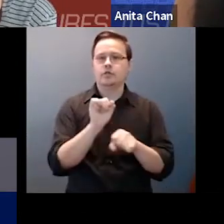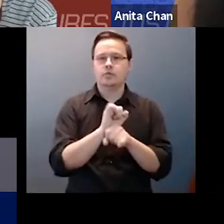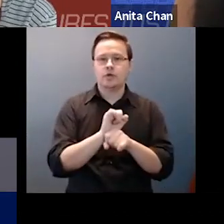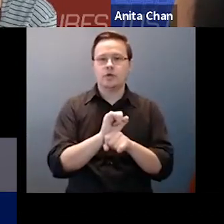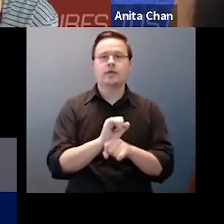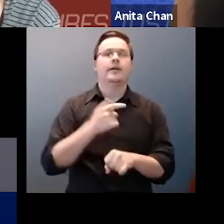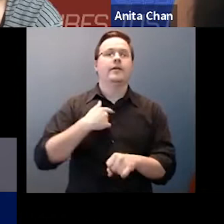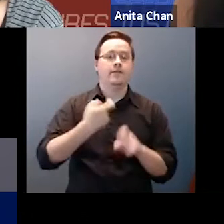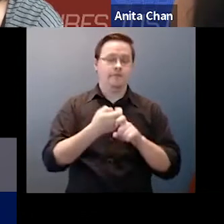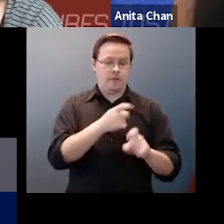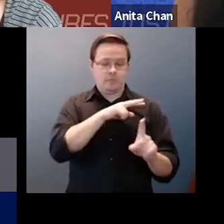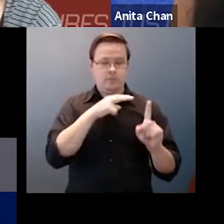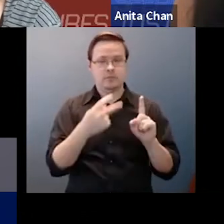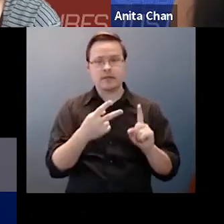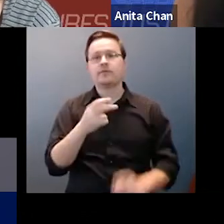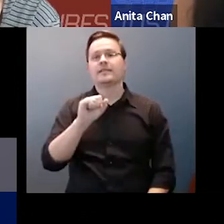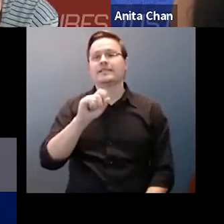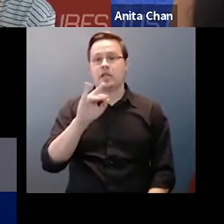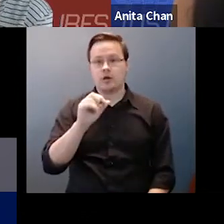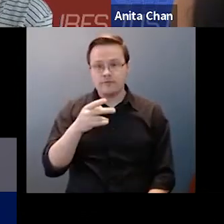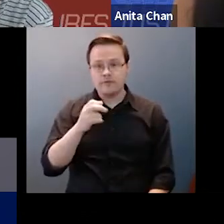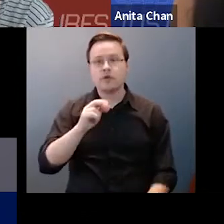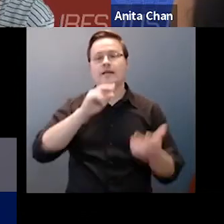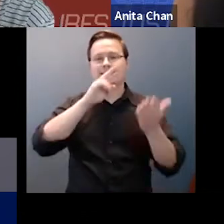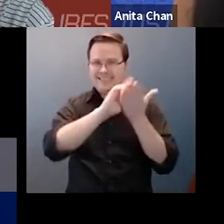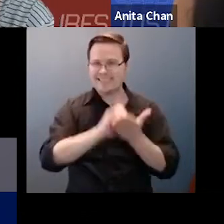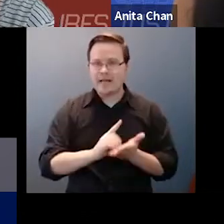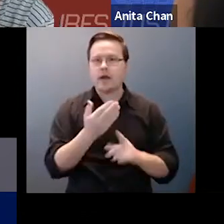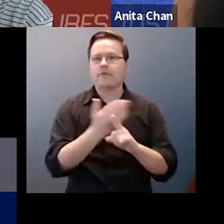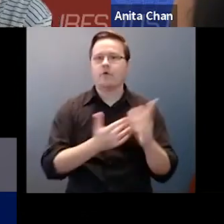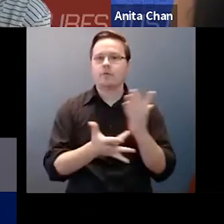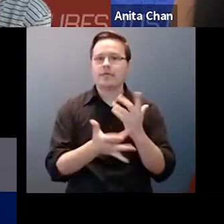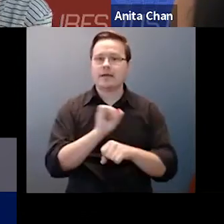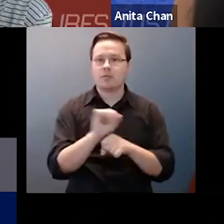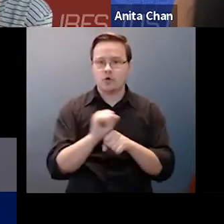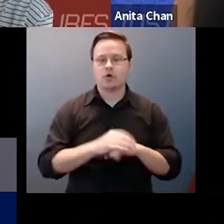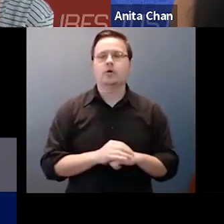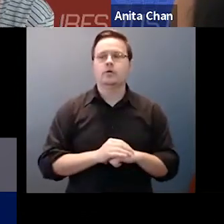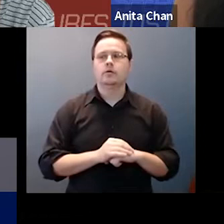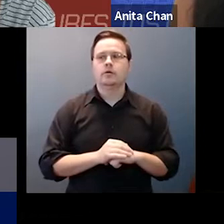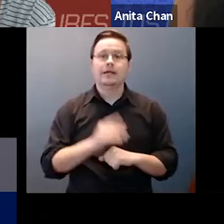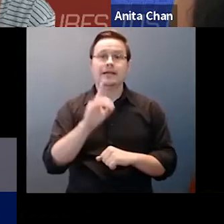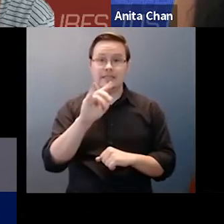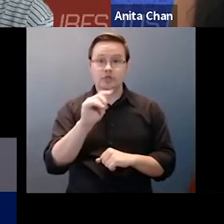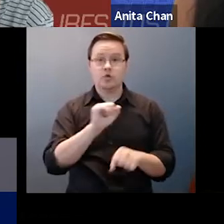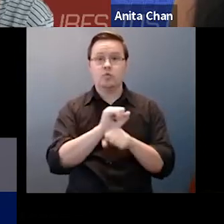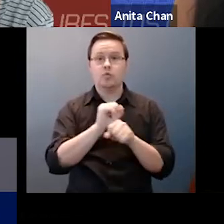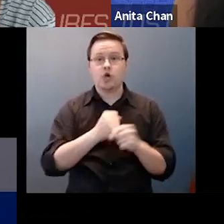and a former technology worker. She's a co-founder of a digital worker advocacy organization, Turkopticon. Her work has appeared in ACM,